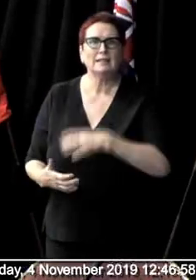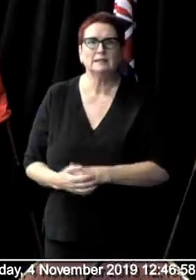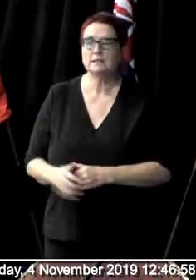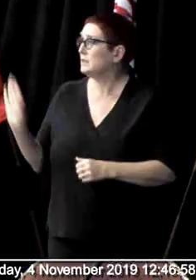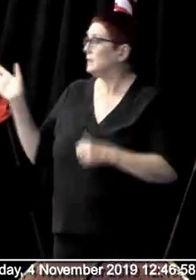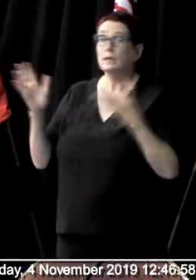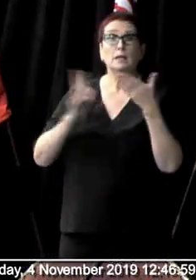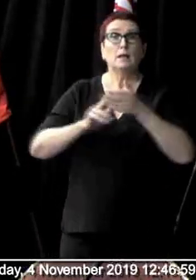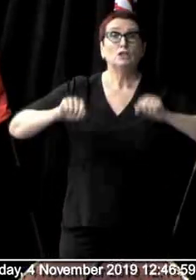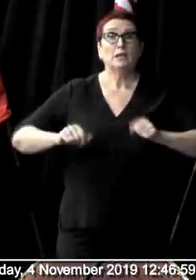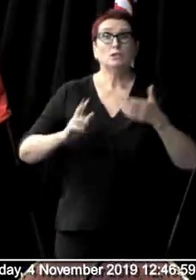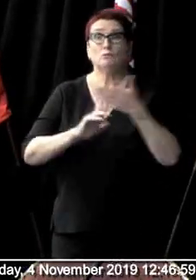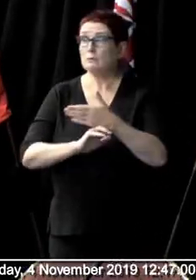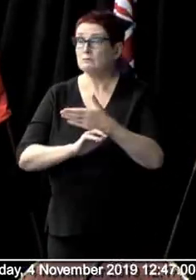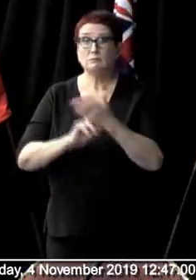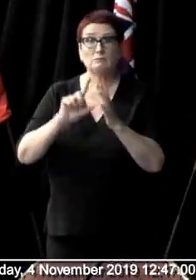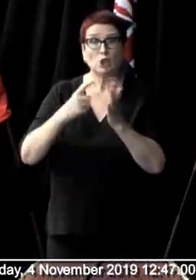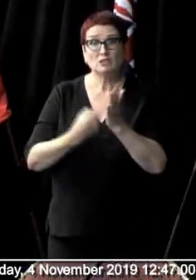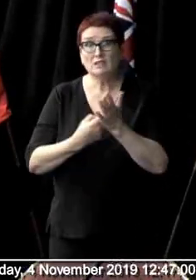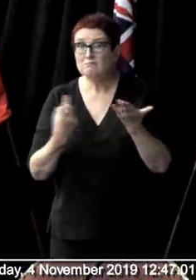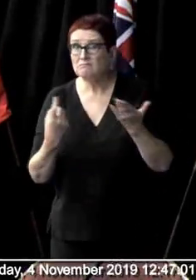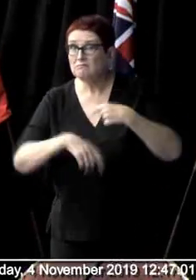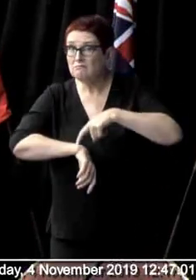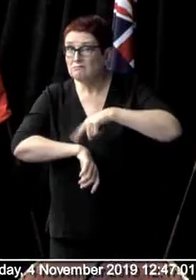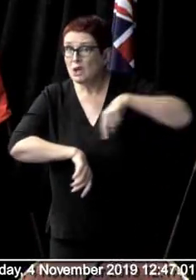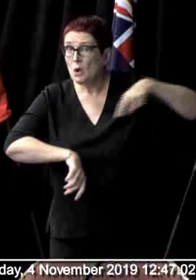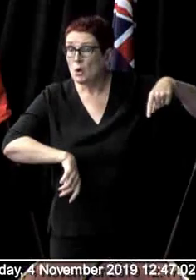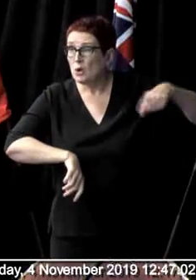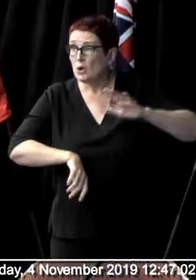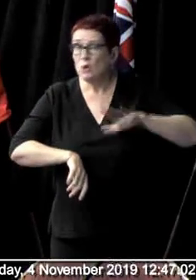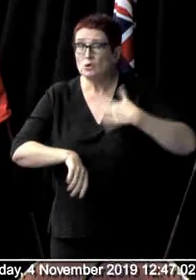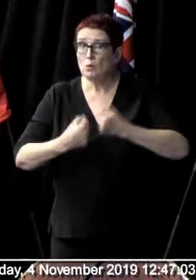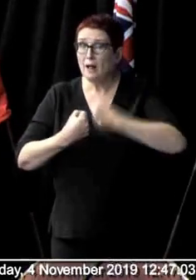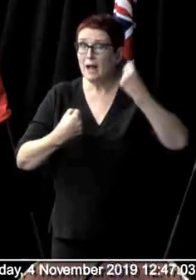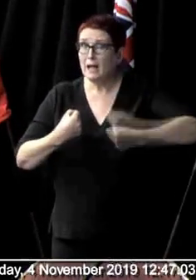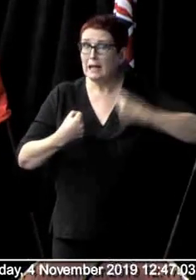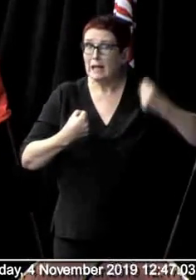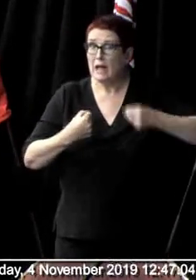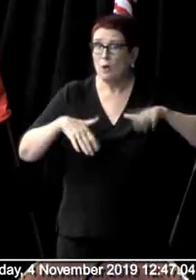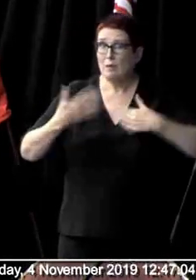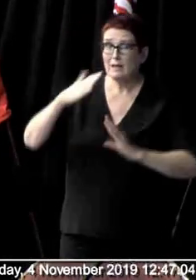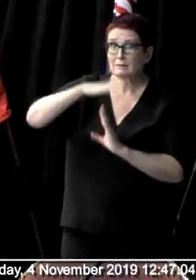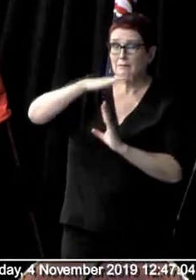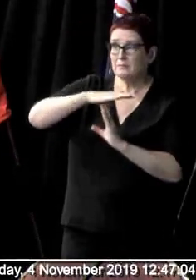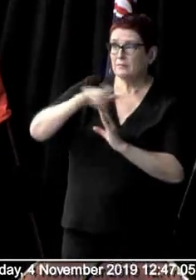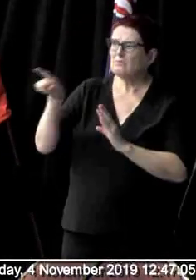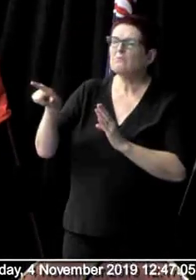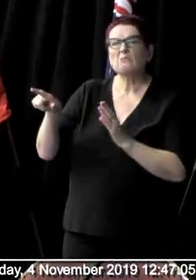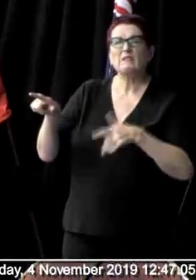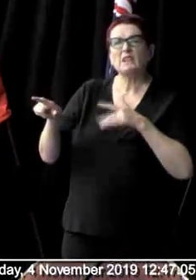Dr Mellifont – I’m sorry, how long do you think you will be because I don’t want you to go on too long without a break. I think we will be about 10 minutes or so, perhaps 15.